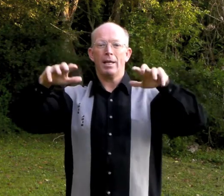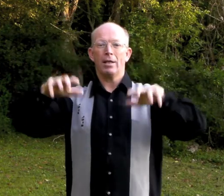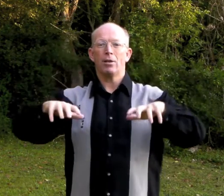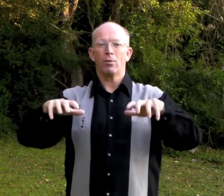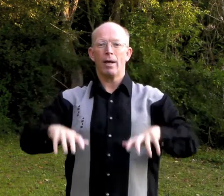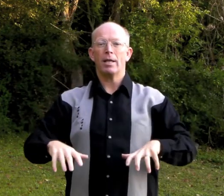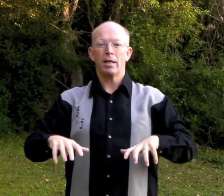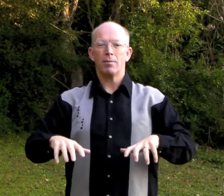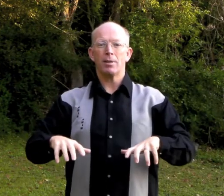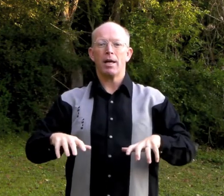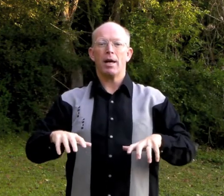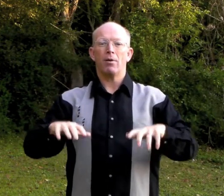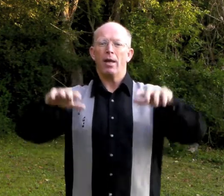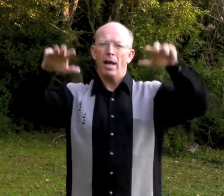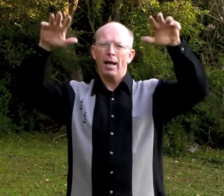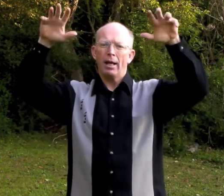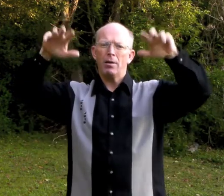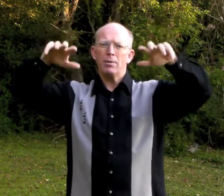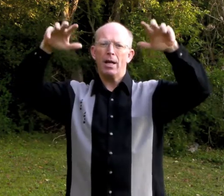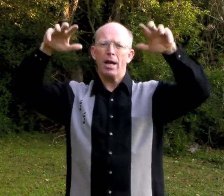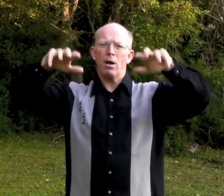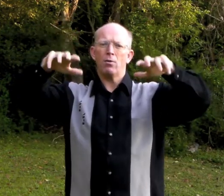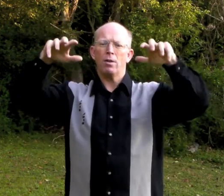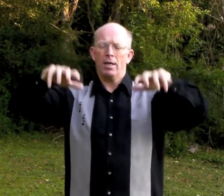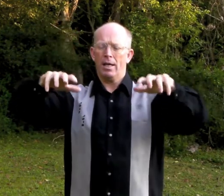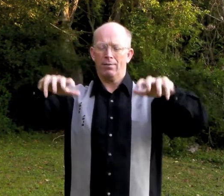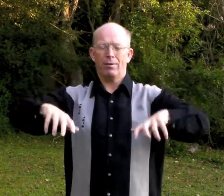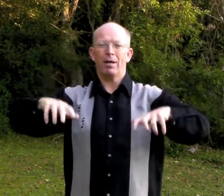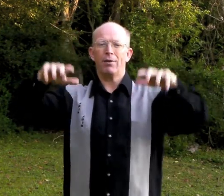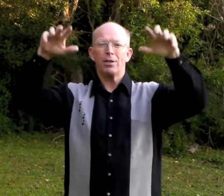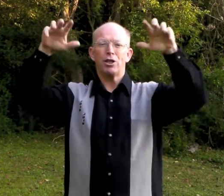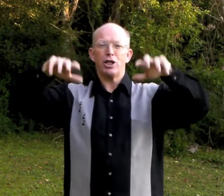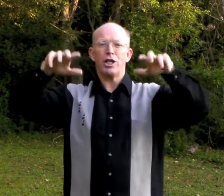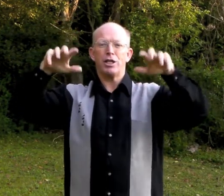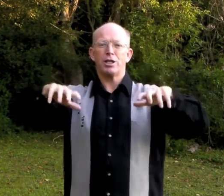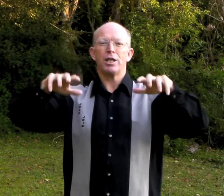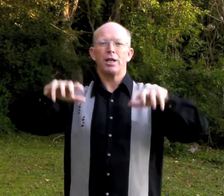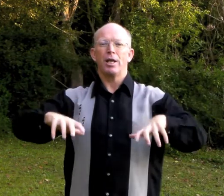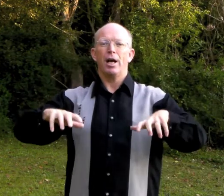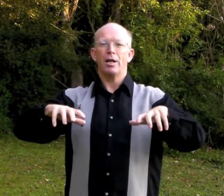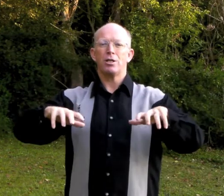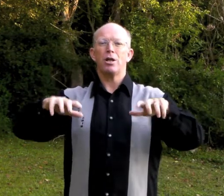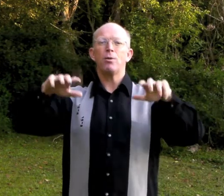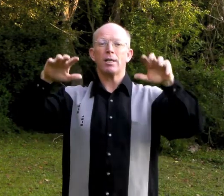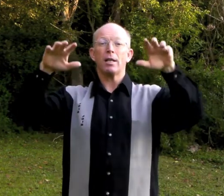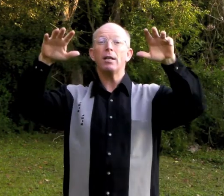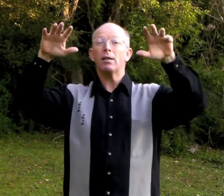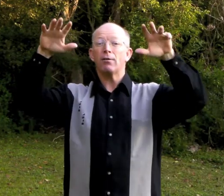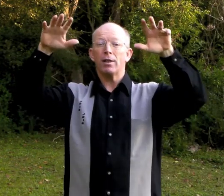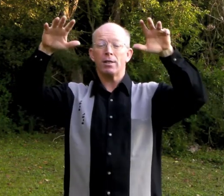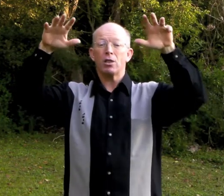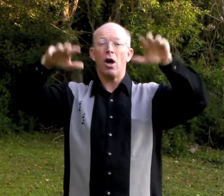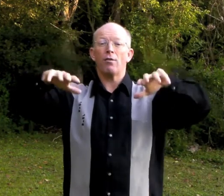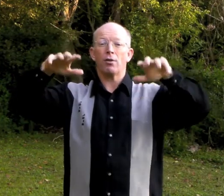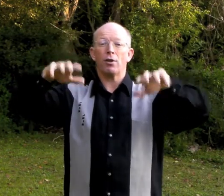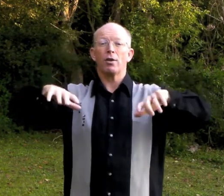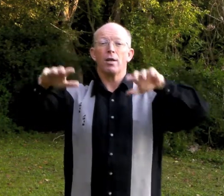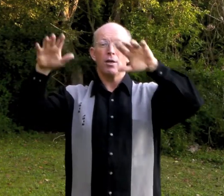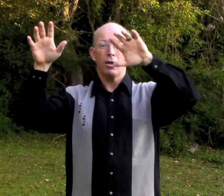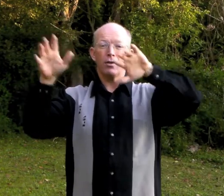RAIN RAIN – Comes down. And it comes down kind of in sheets. SNOW is a little different. It is softer.